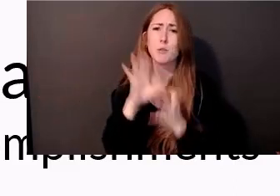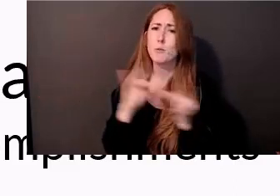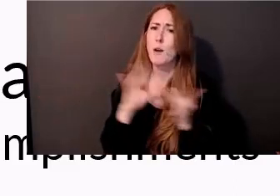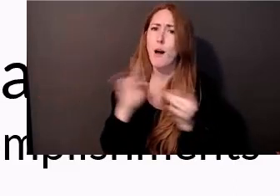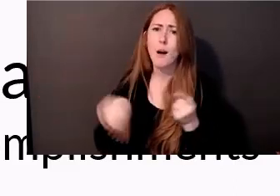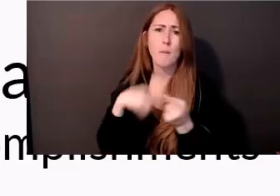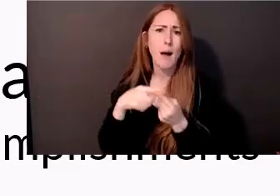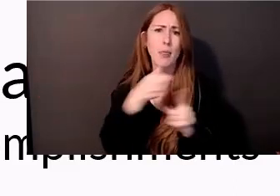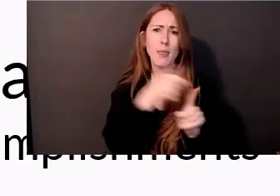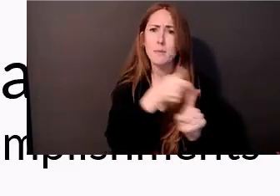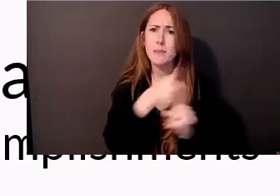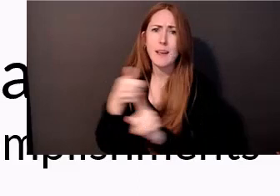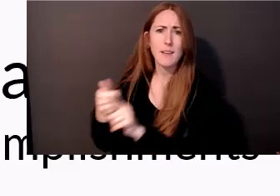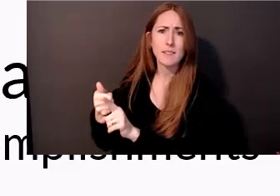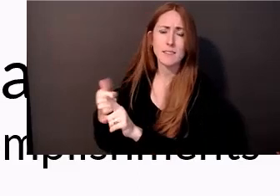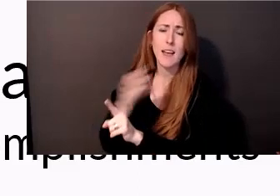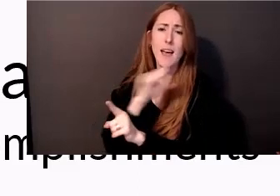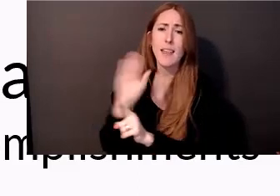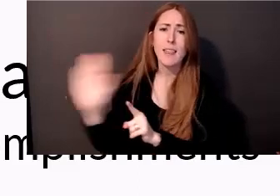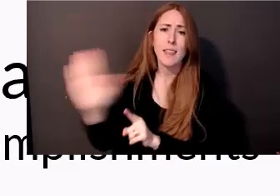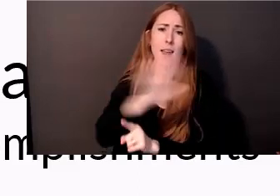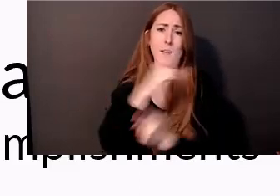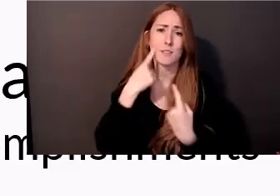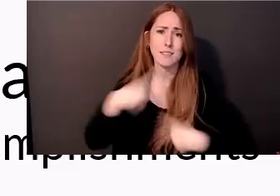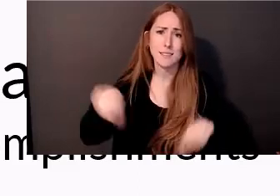So if you happen to have any particular outputs that people